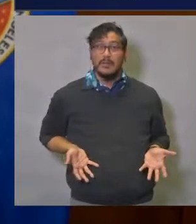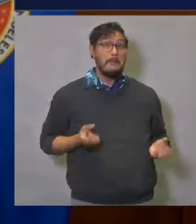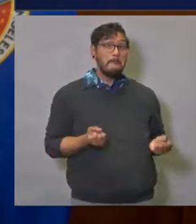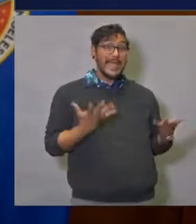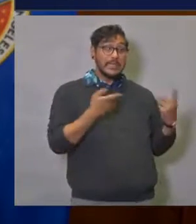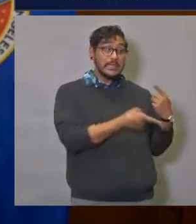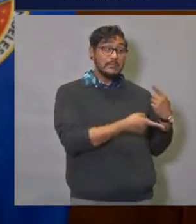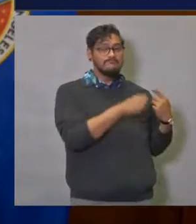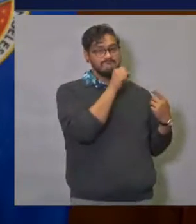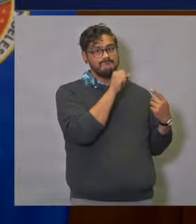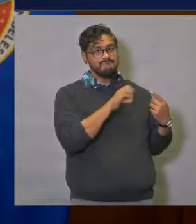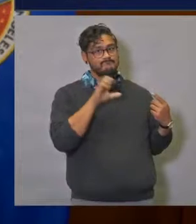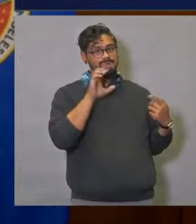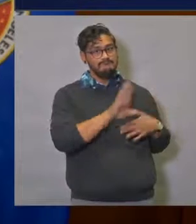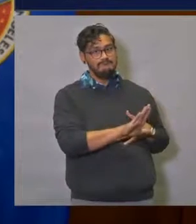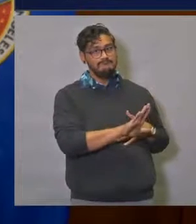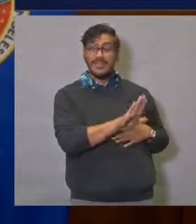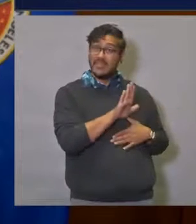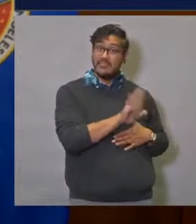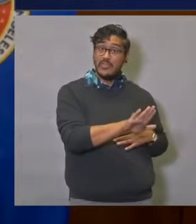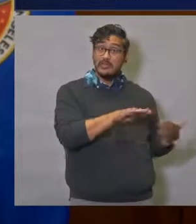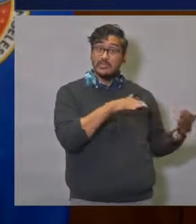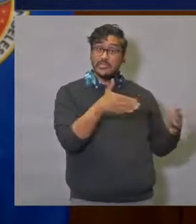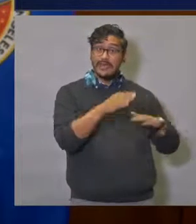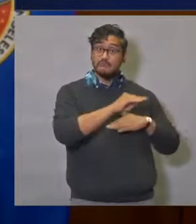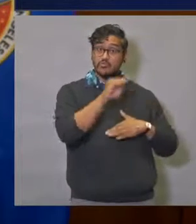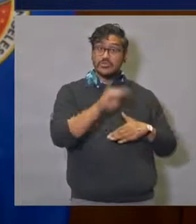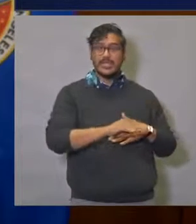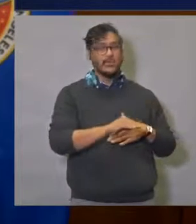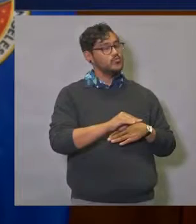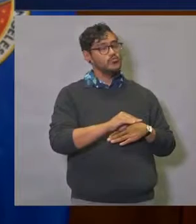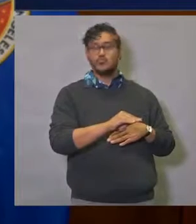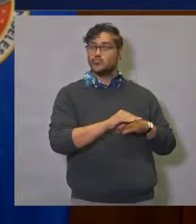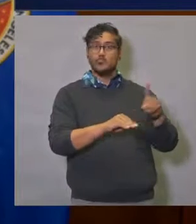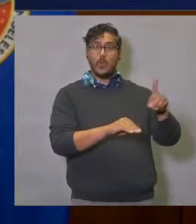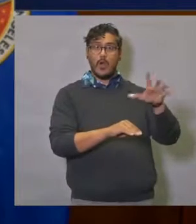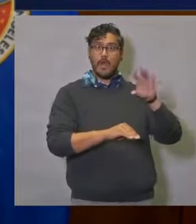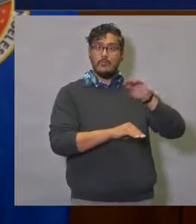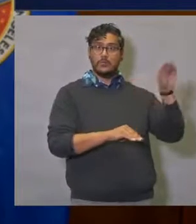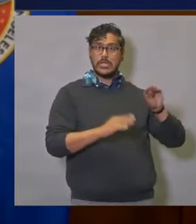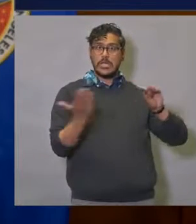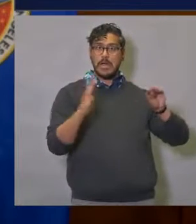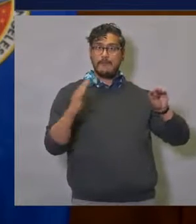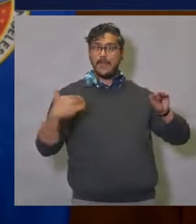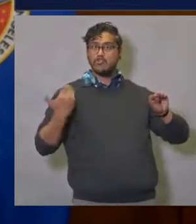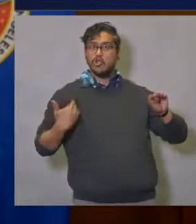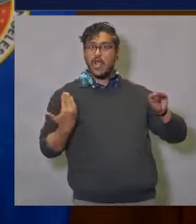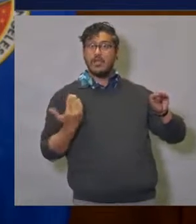DEATH OR SEVERE DISEASE DUE TO COVID 19 INFECTION.